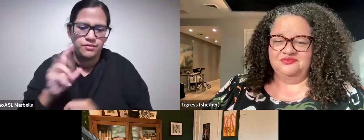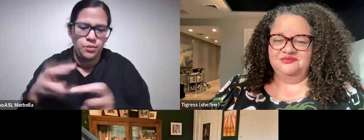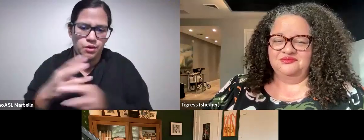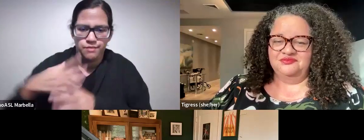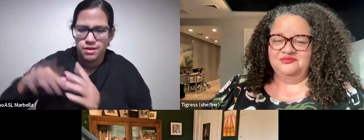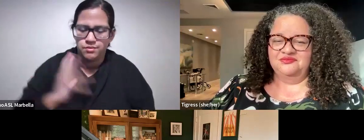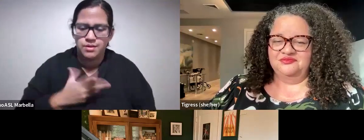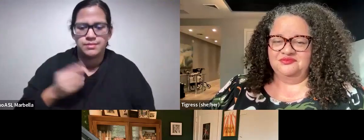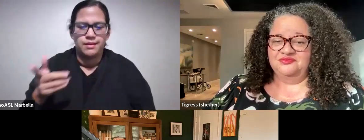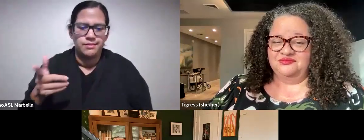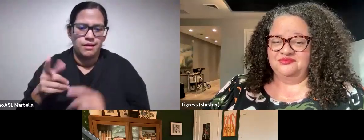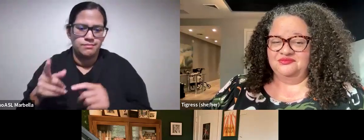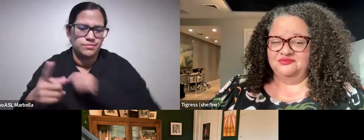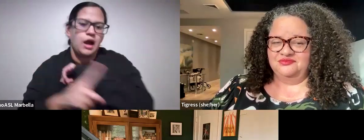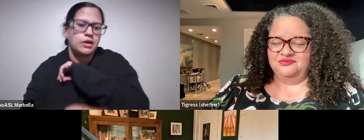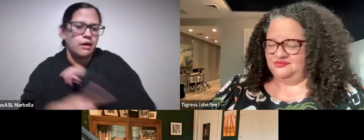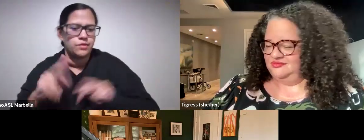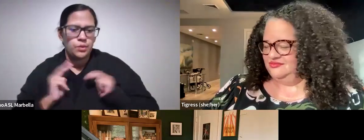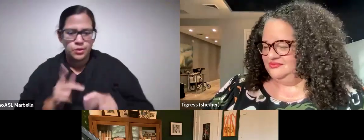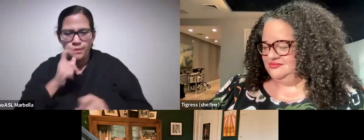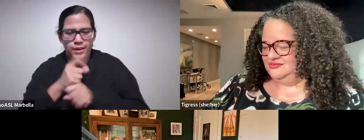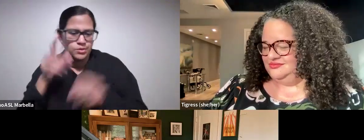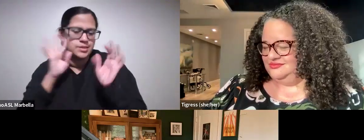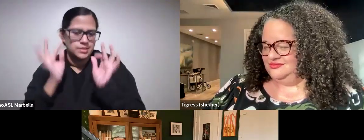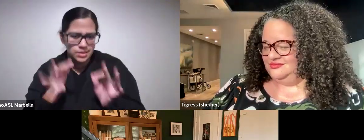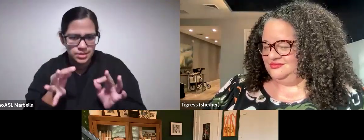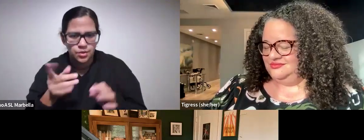And the humans who made those decisions either didn't think about us or decided